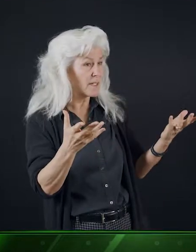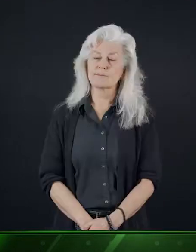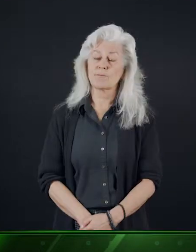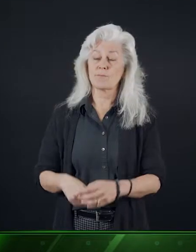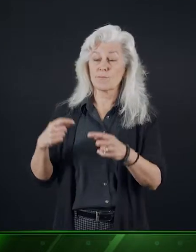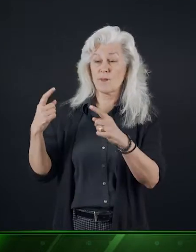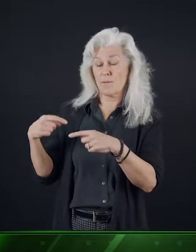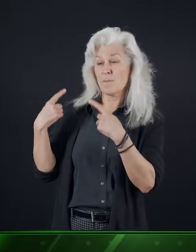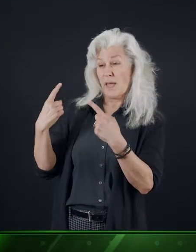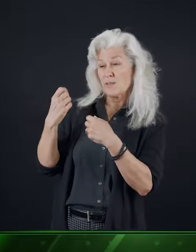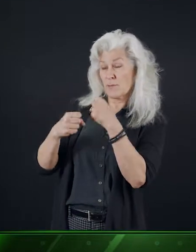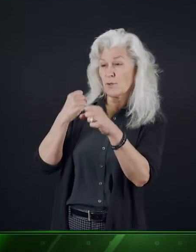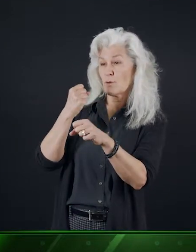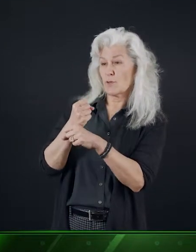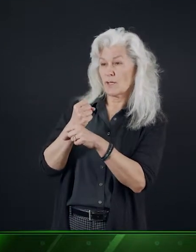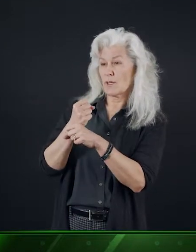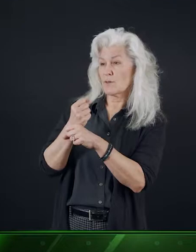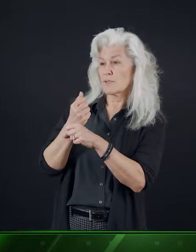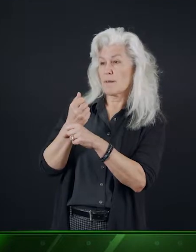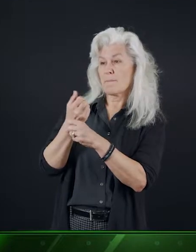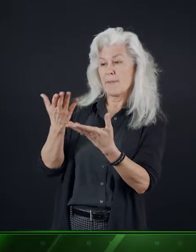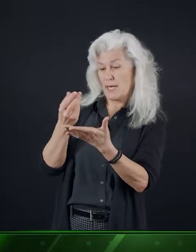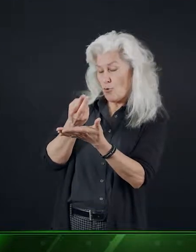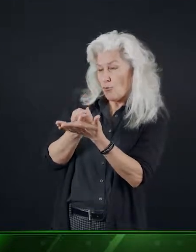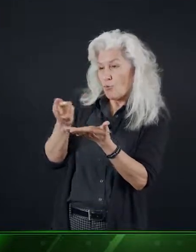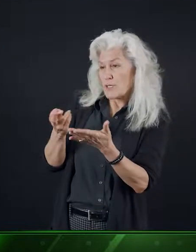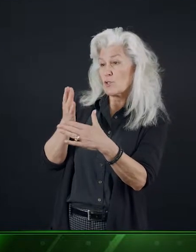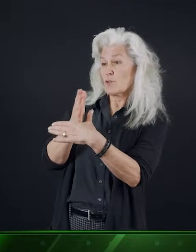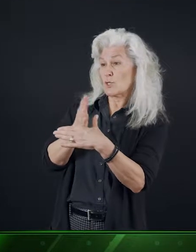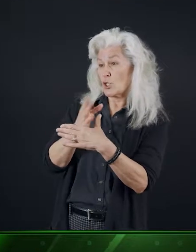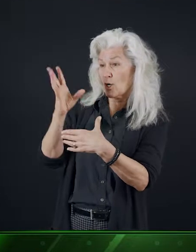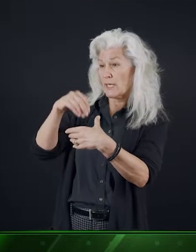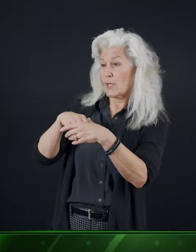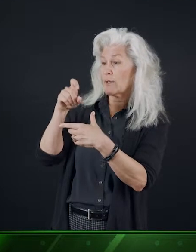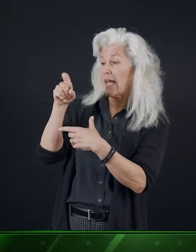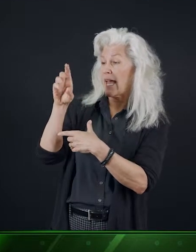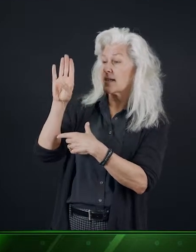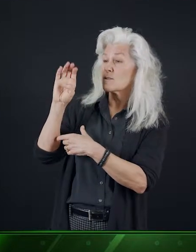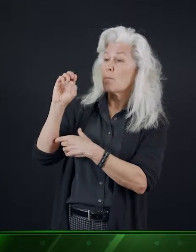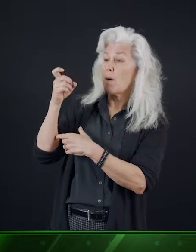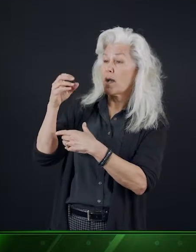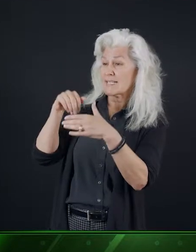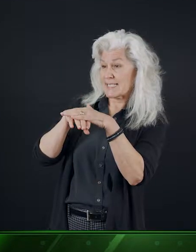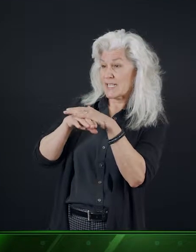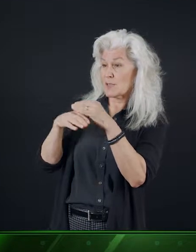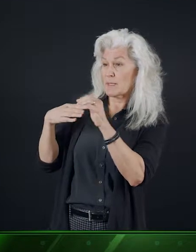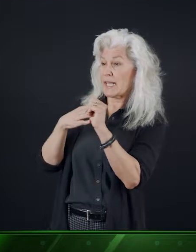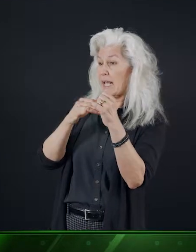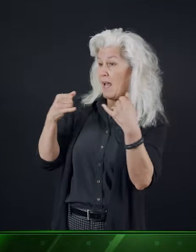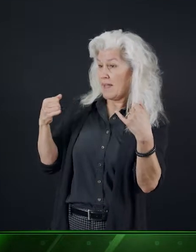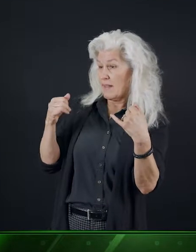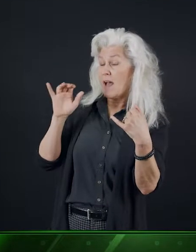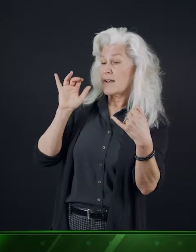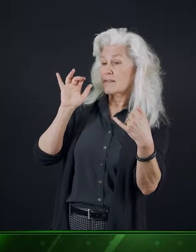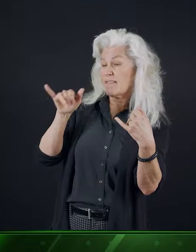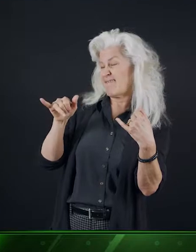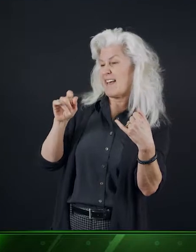Over the past few years, several resources have been shared, including the Xbox Accessibility Guidelines, a resource that is essentially a set